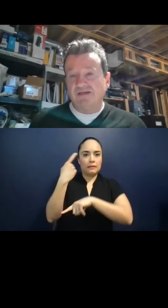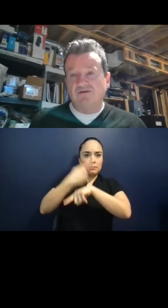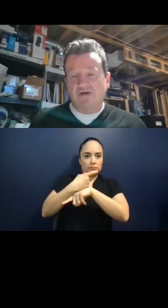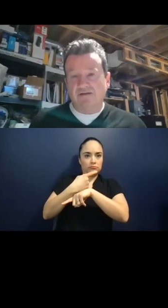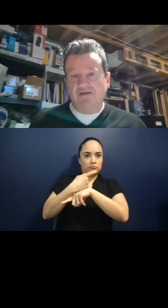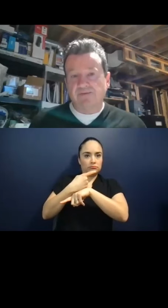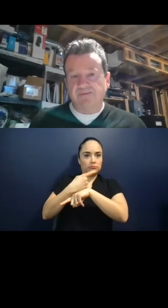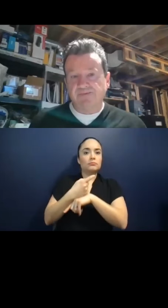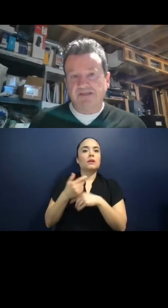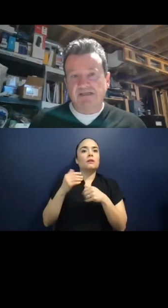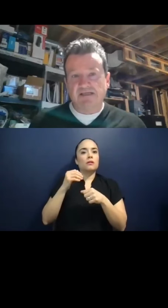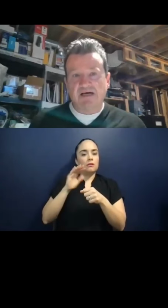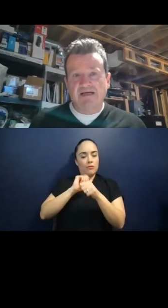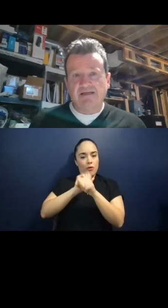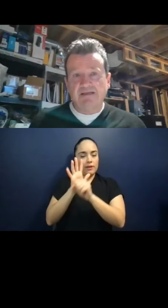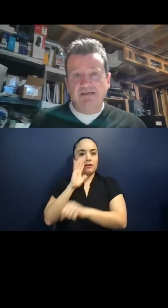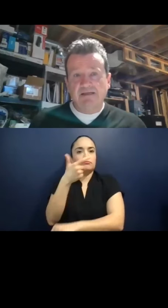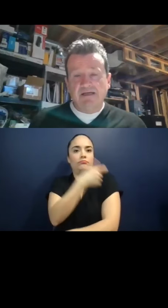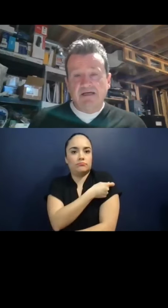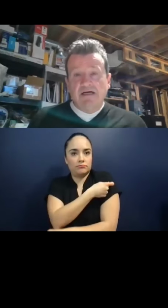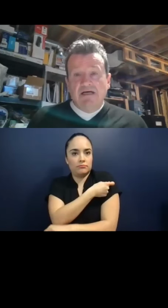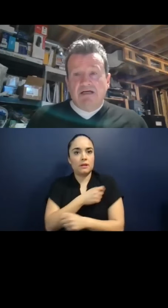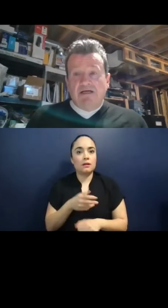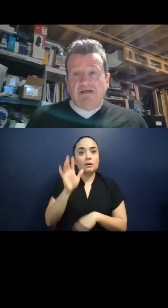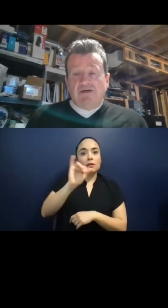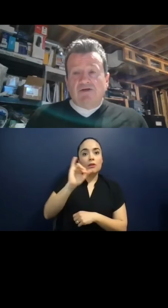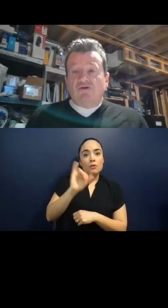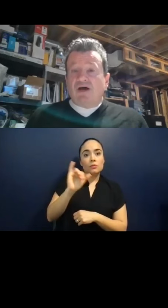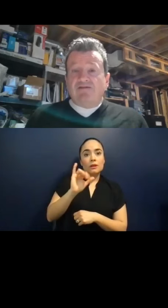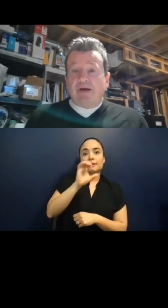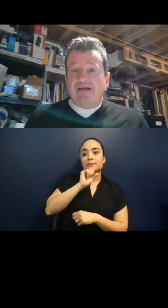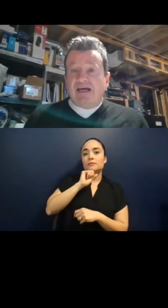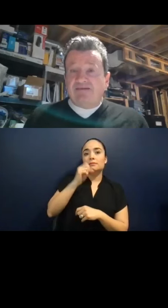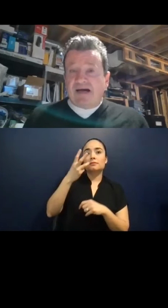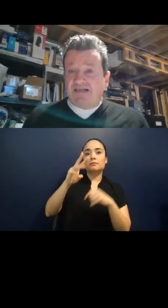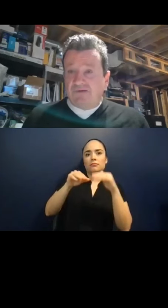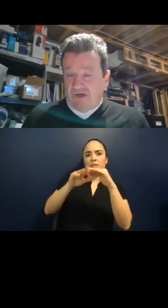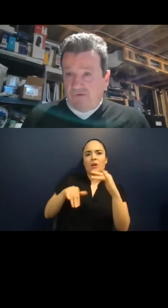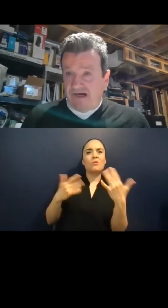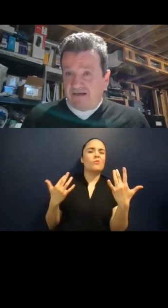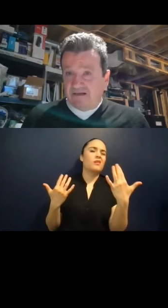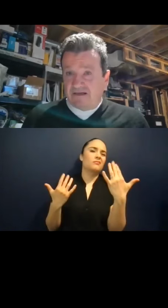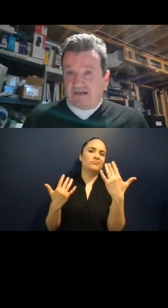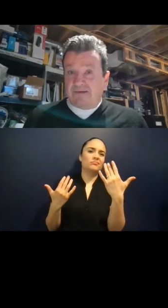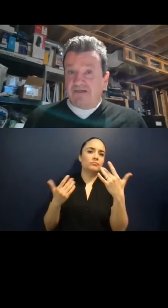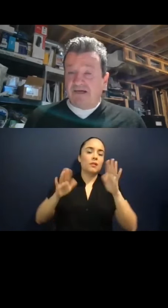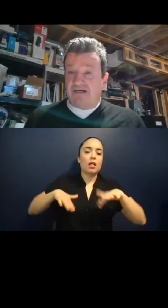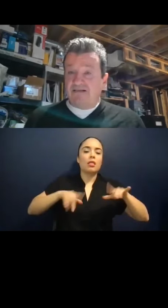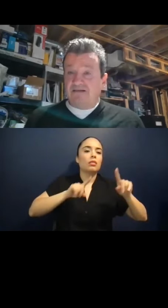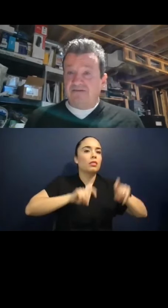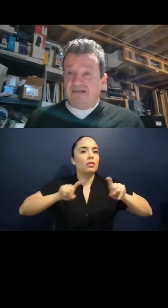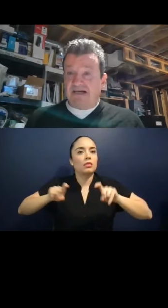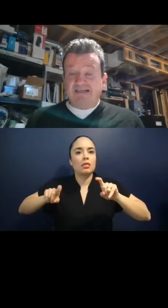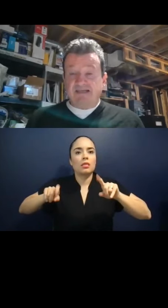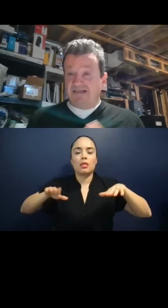If you had a vaccine, say the flu shot you want to wait for 14 days, public health is telling us and people less than 16 years of age who they are still doing clinical trials on.